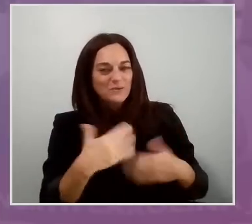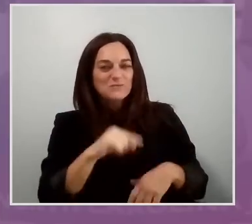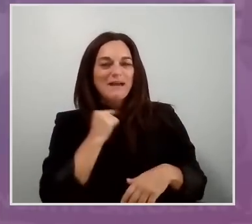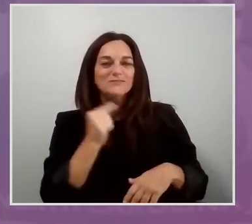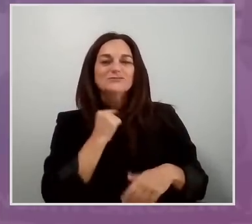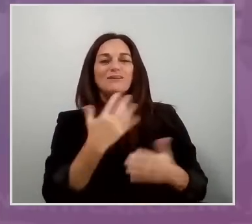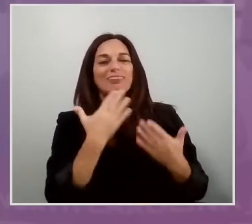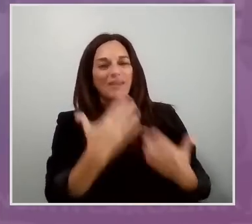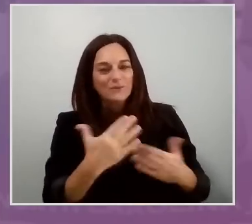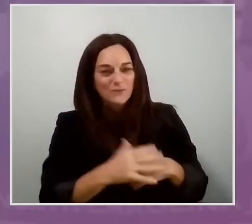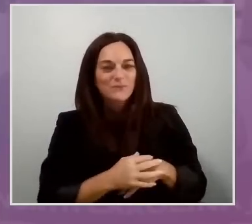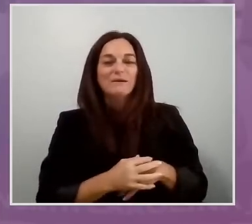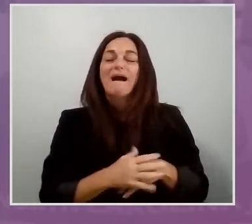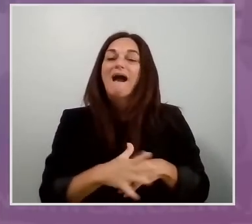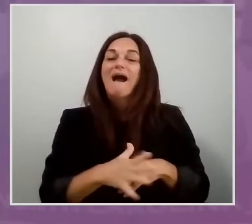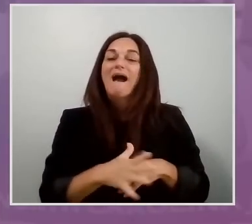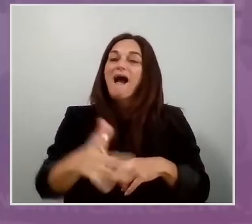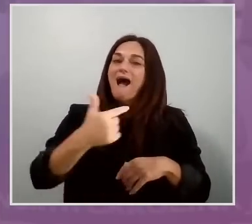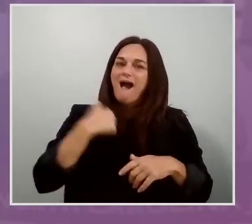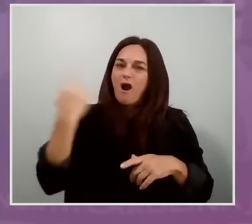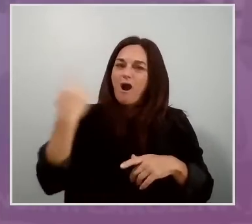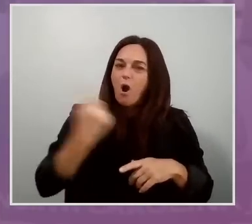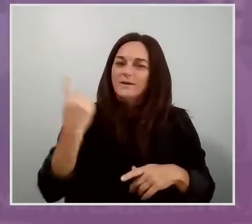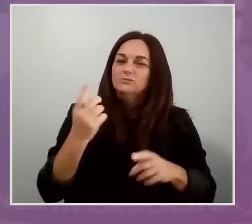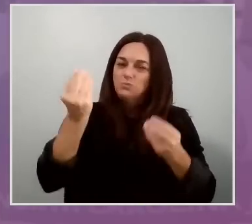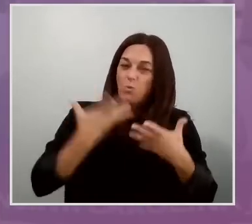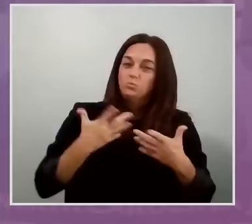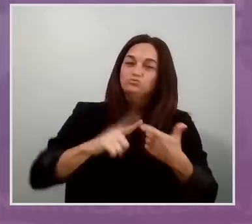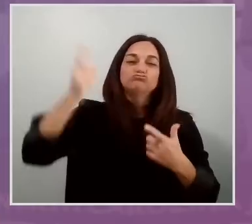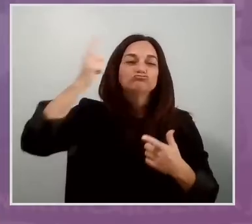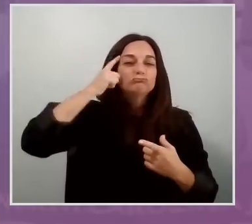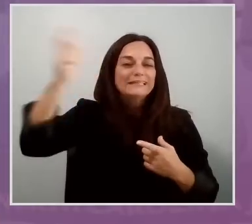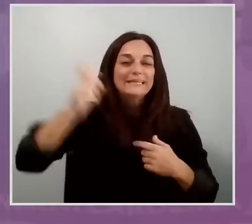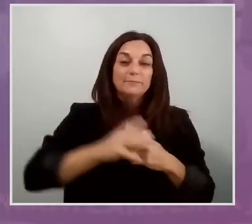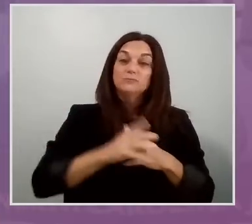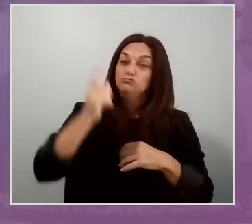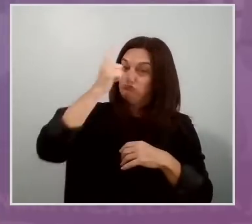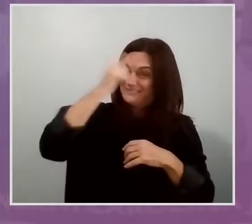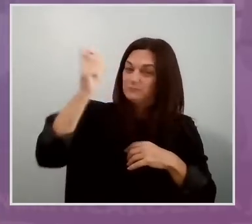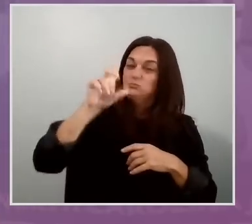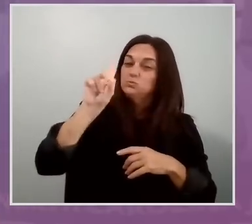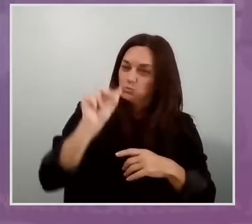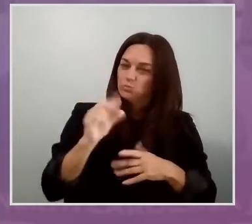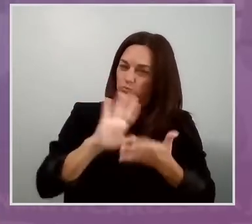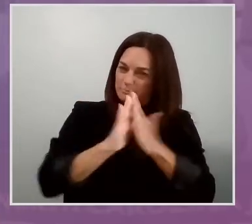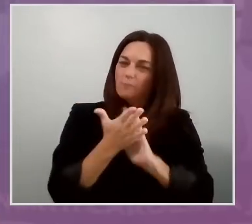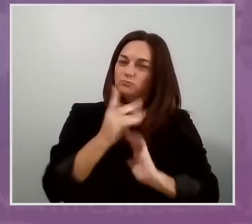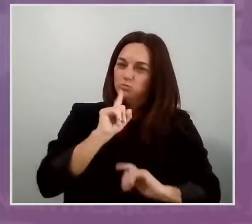BEBE WINANS. THANK YOU, PASTOR.